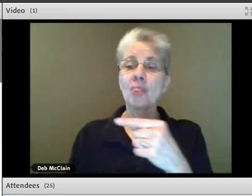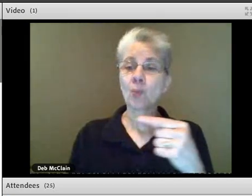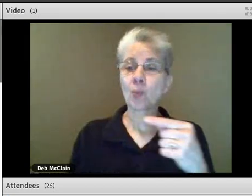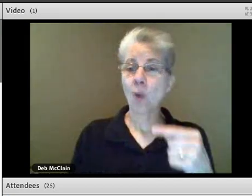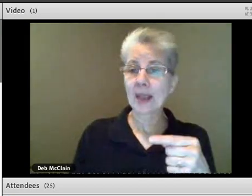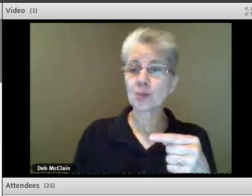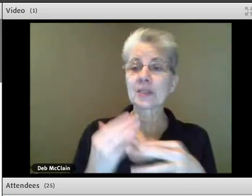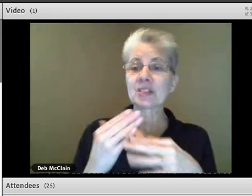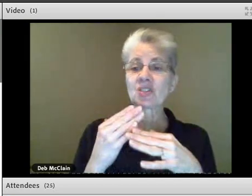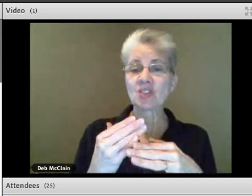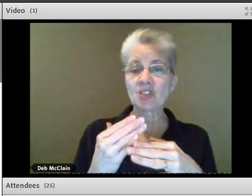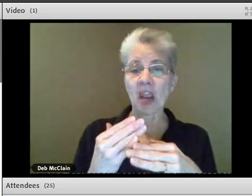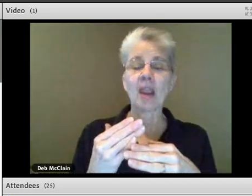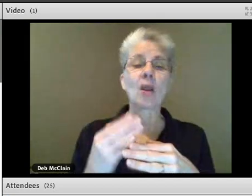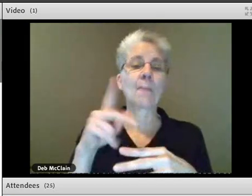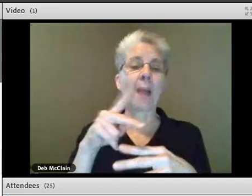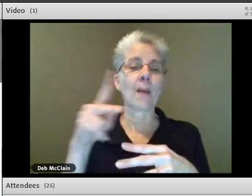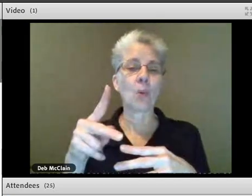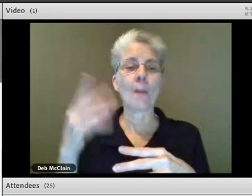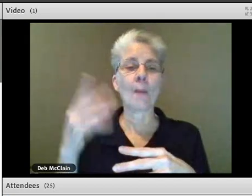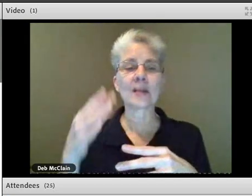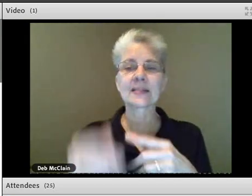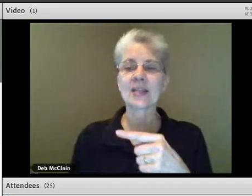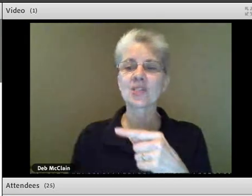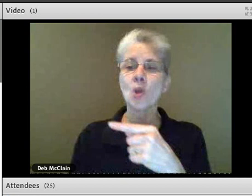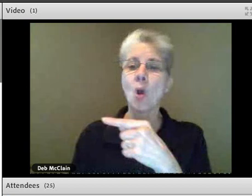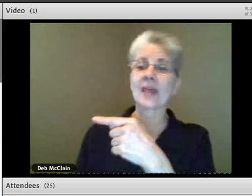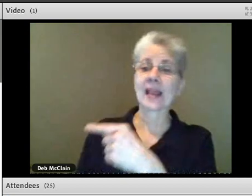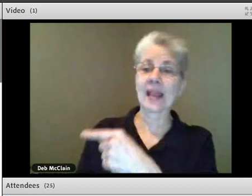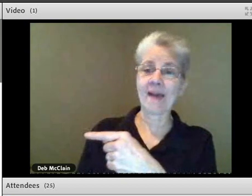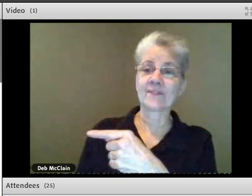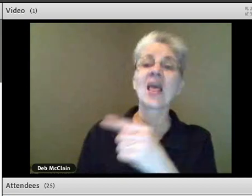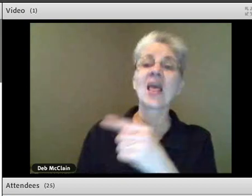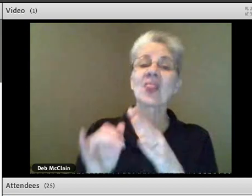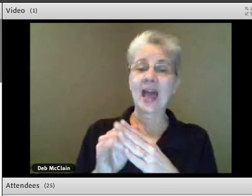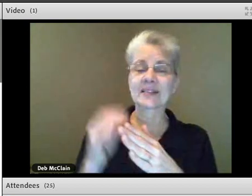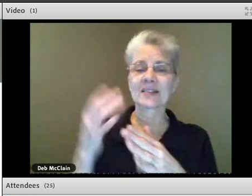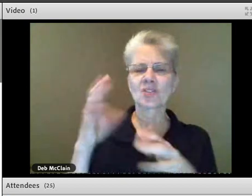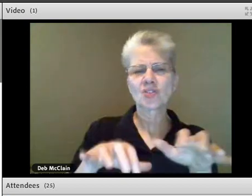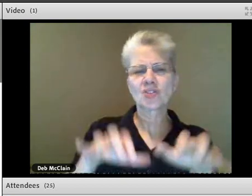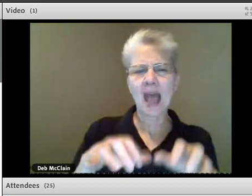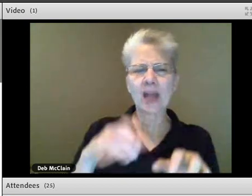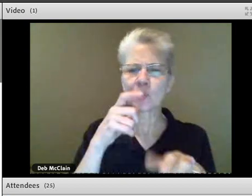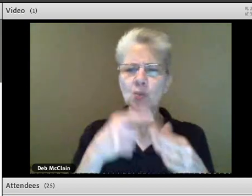PowerPoints, and presentations, and on the left is your chats, and who is in there and who's doing what.